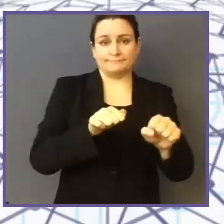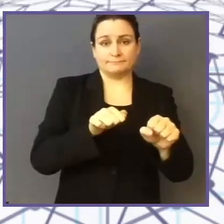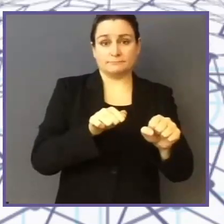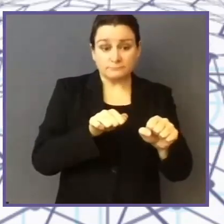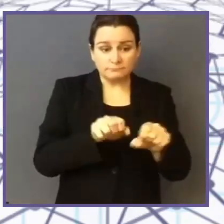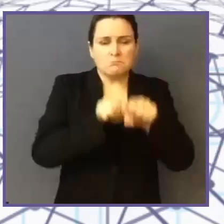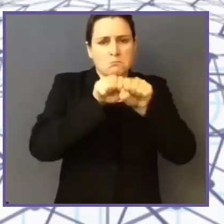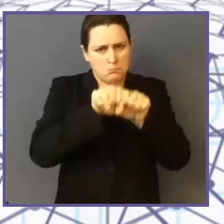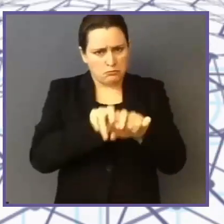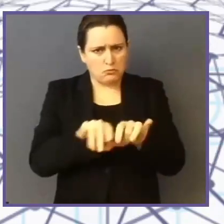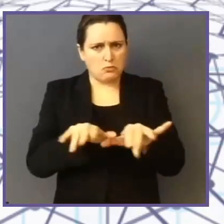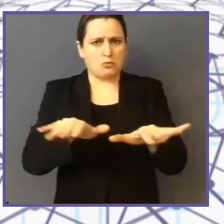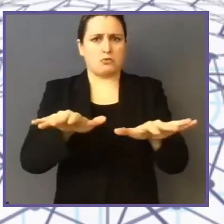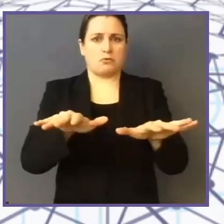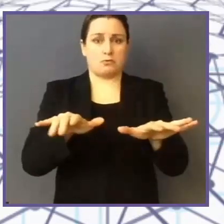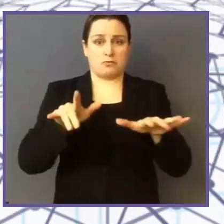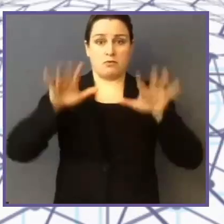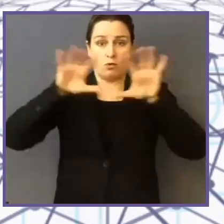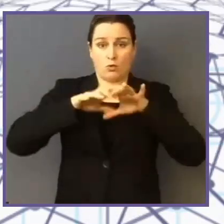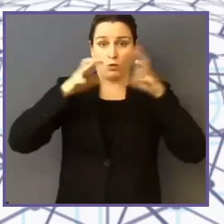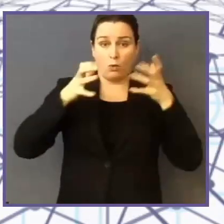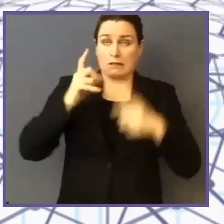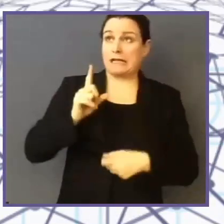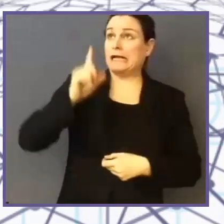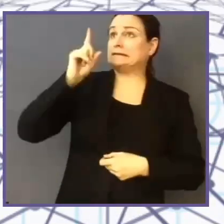reaches the local and vice versa.